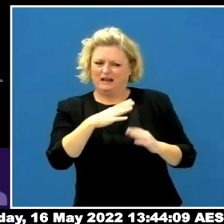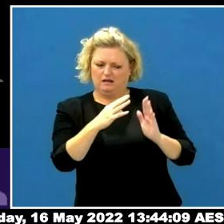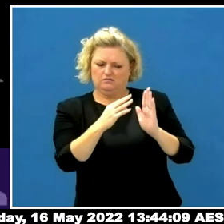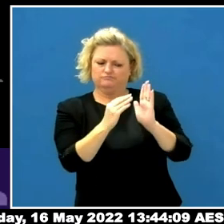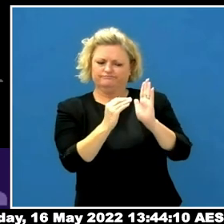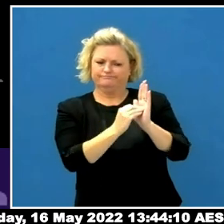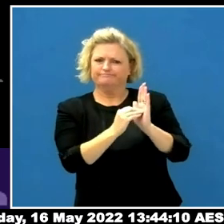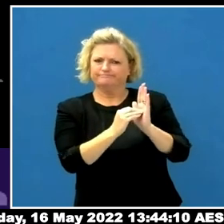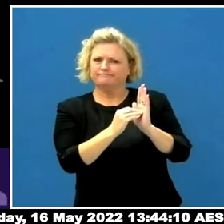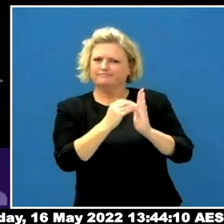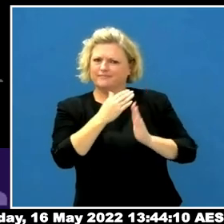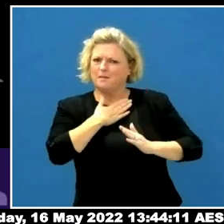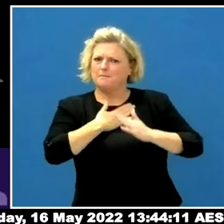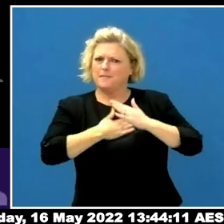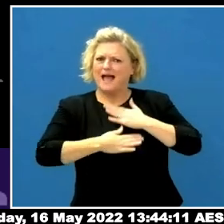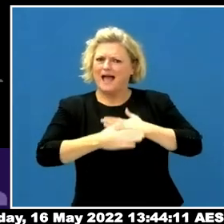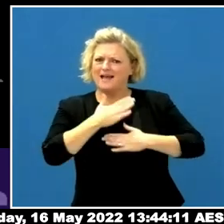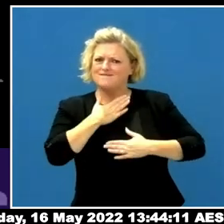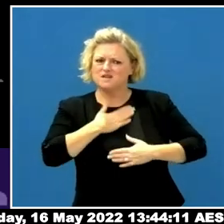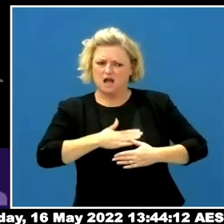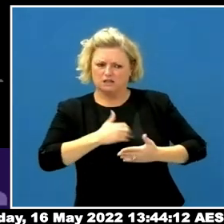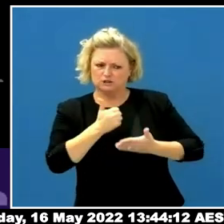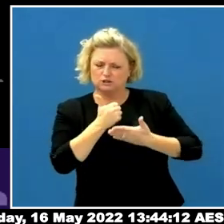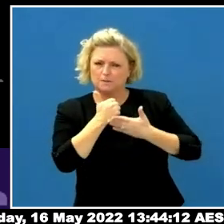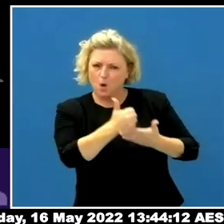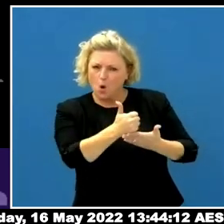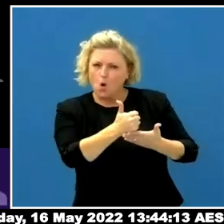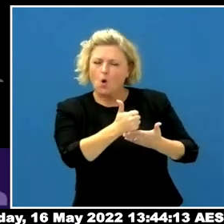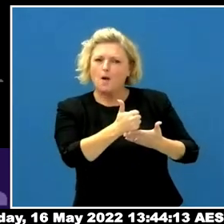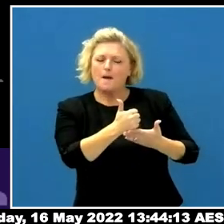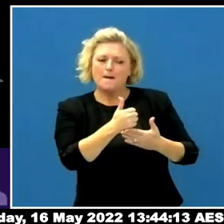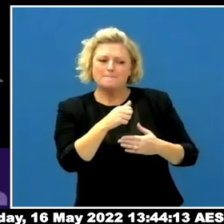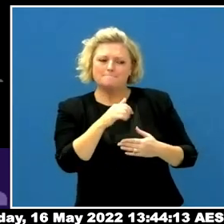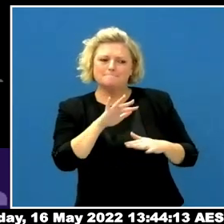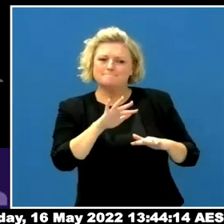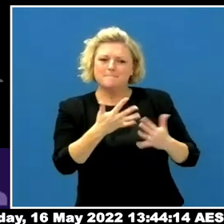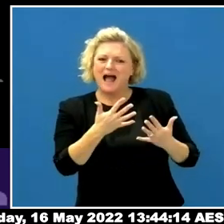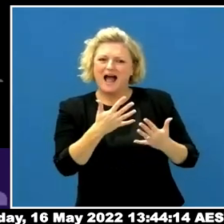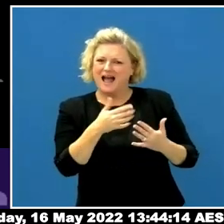over the whole time that he actually attended Afford, because they wouldn't let me